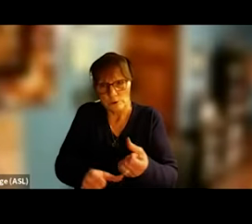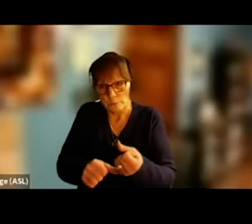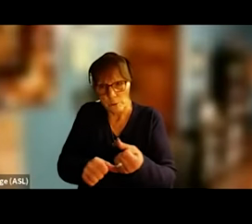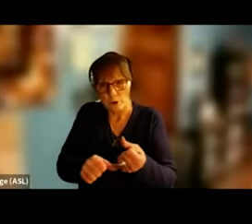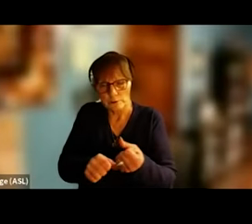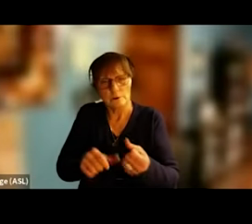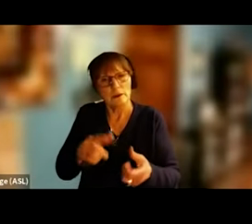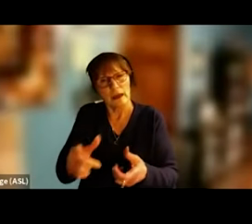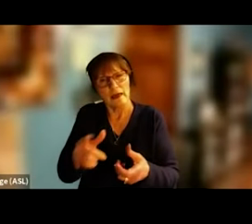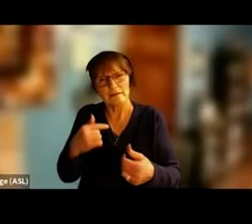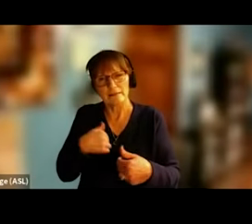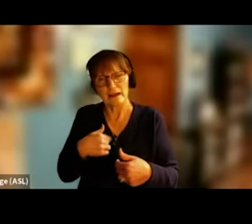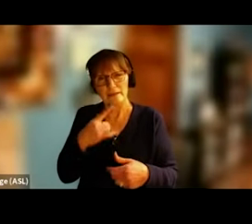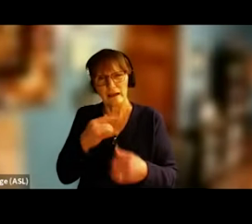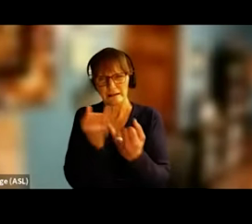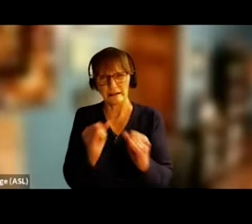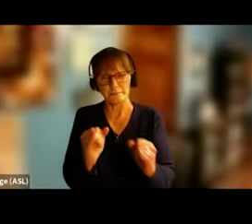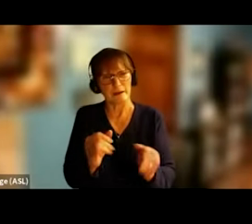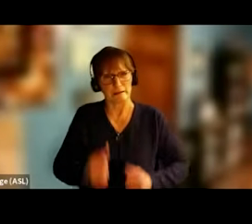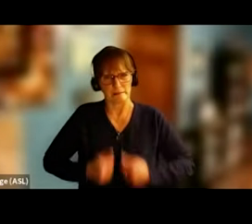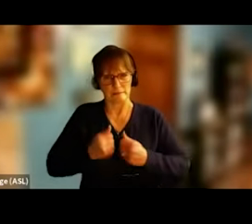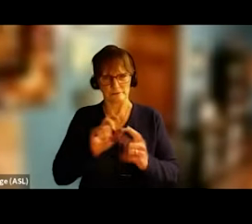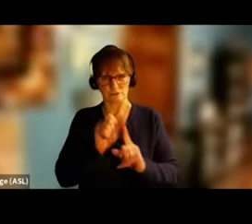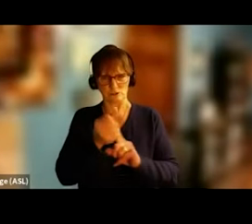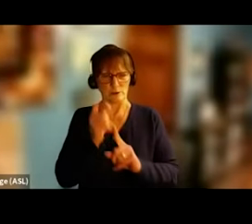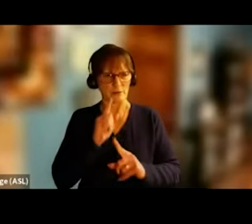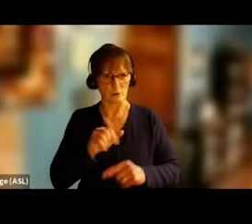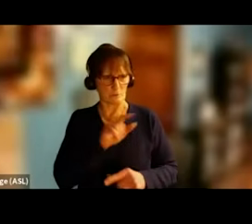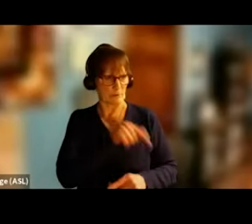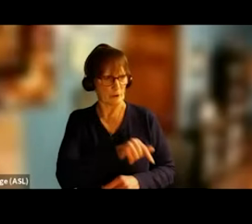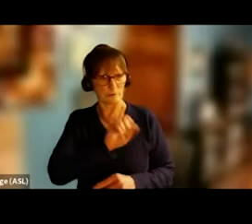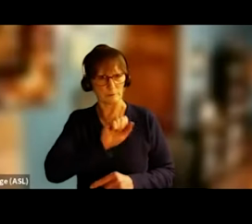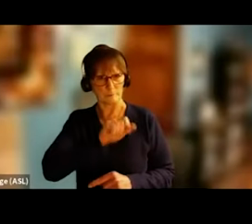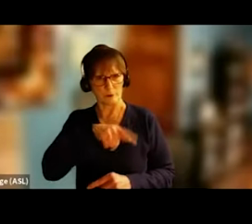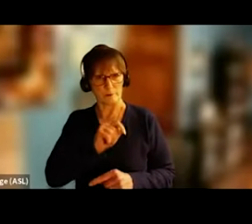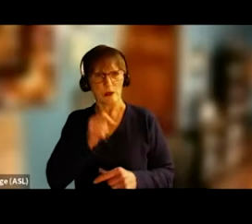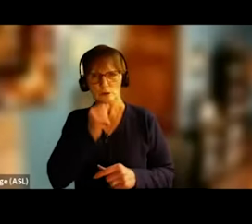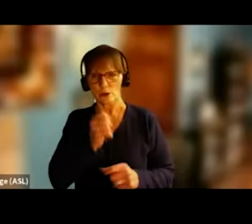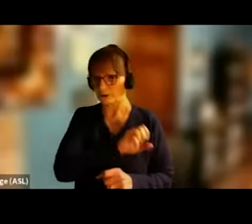in an independent living situation like they're in an apartment, we don't want them to return to homelessness